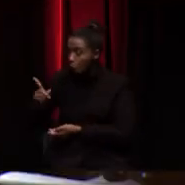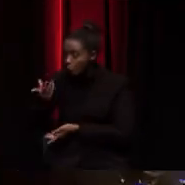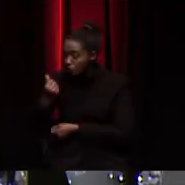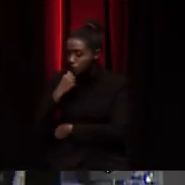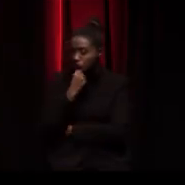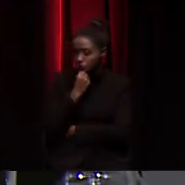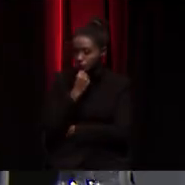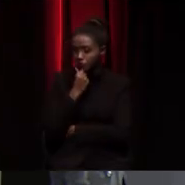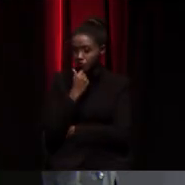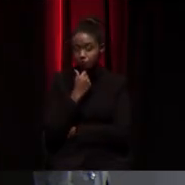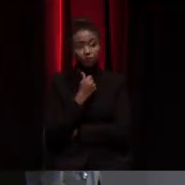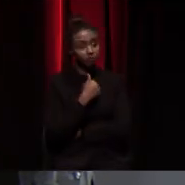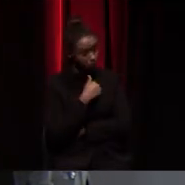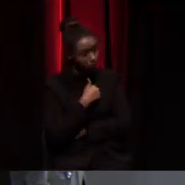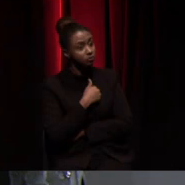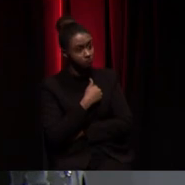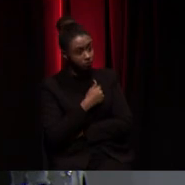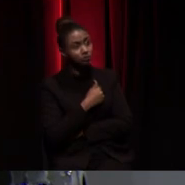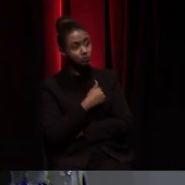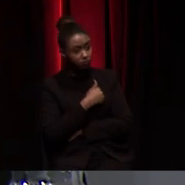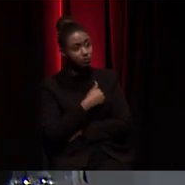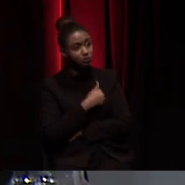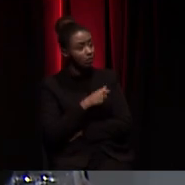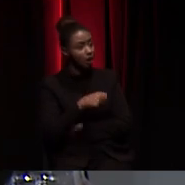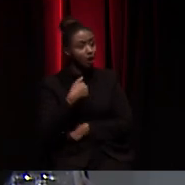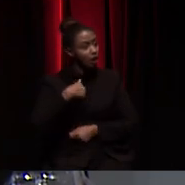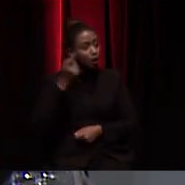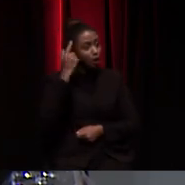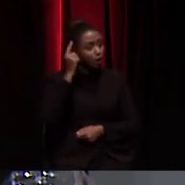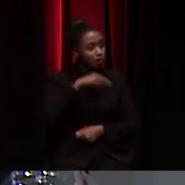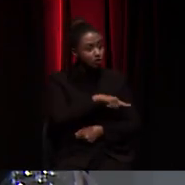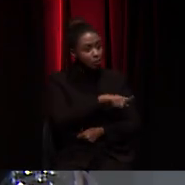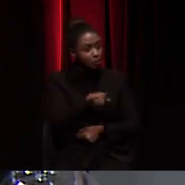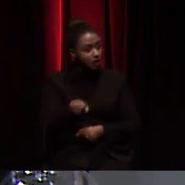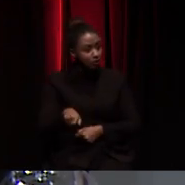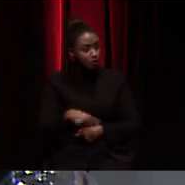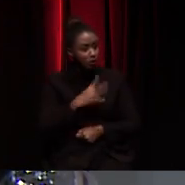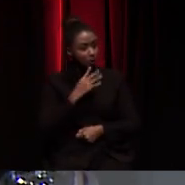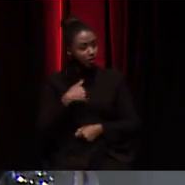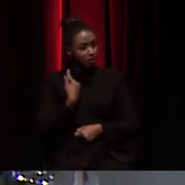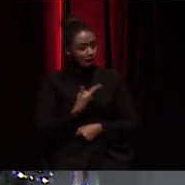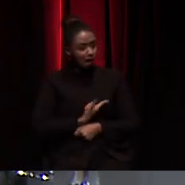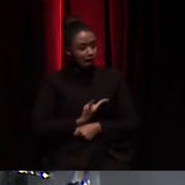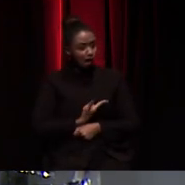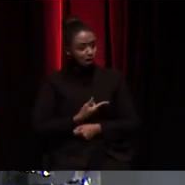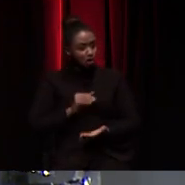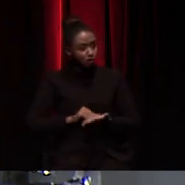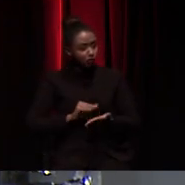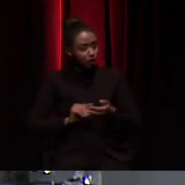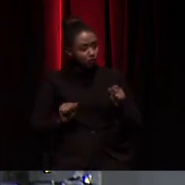I think that is anti-ethical. I didn’t know Vice was known for that reason, and I’d like to see examples.